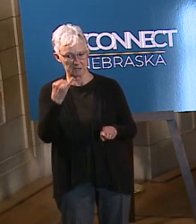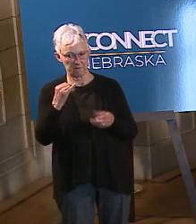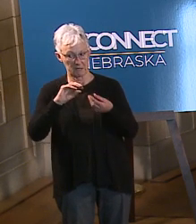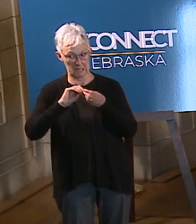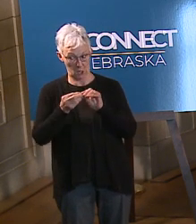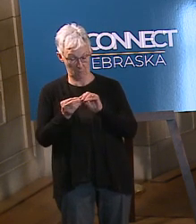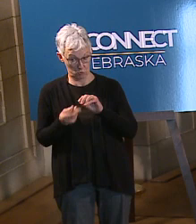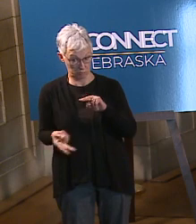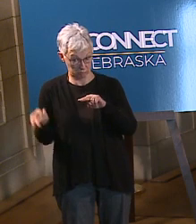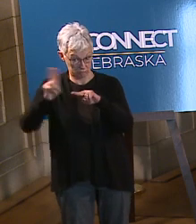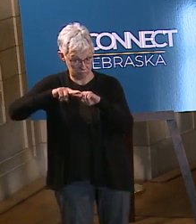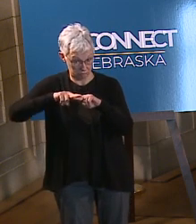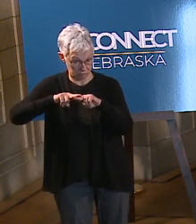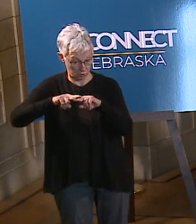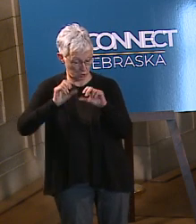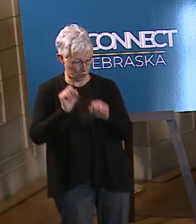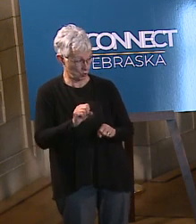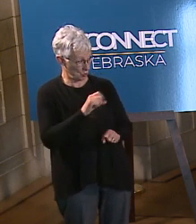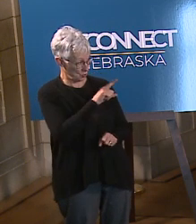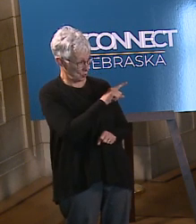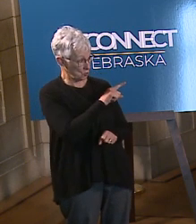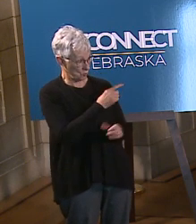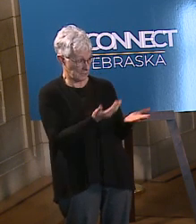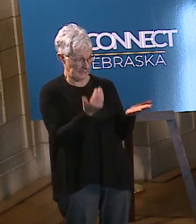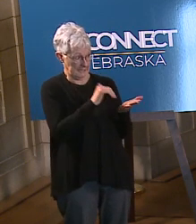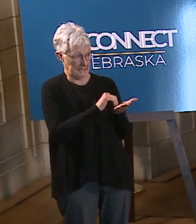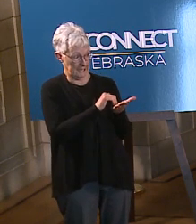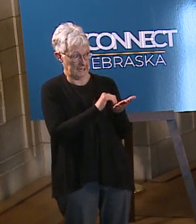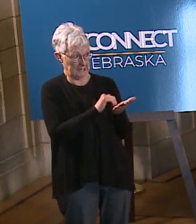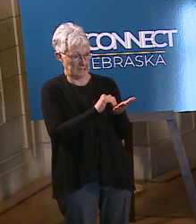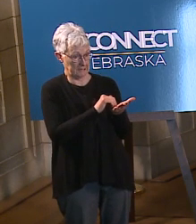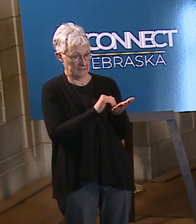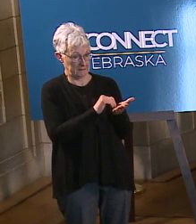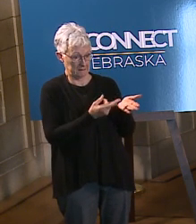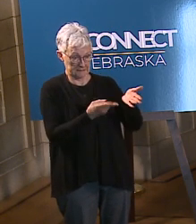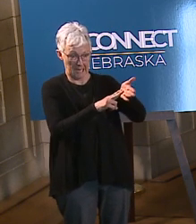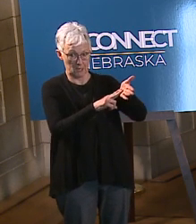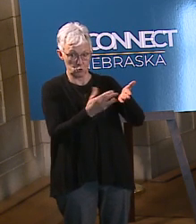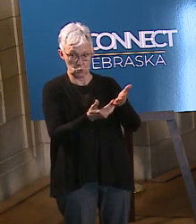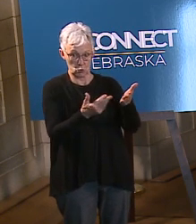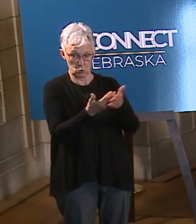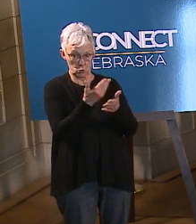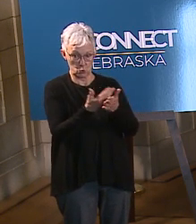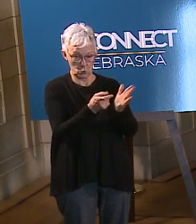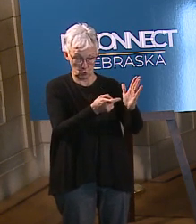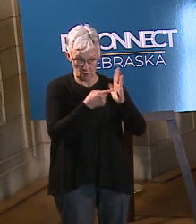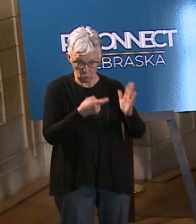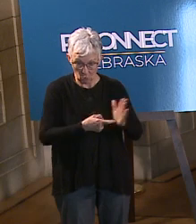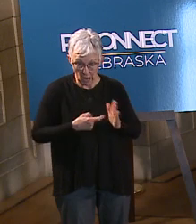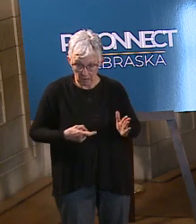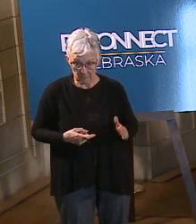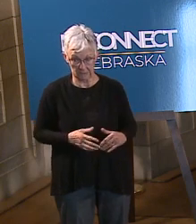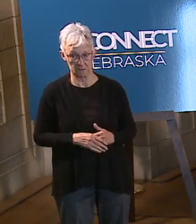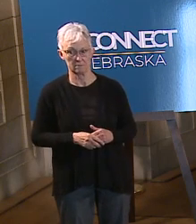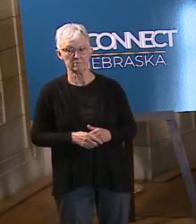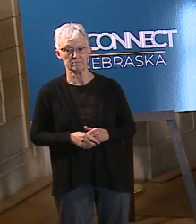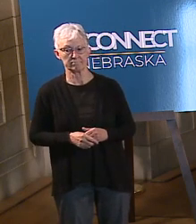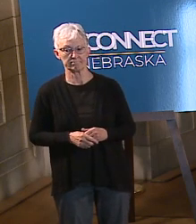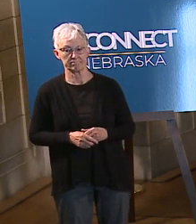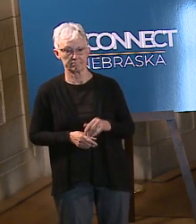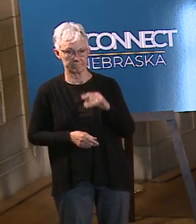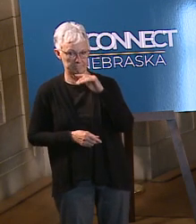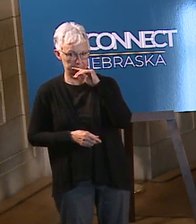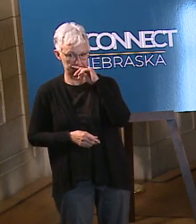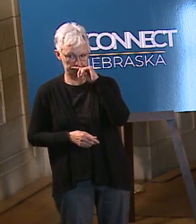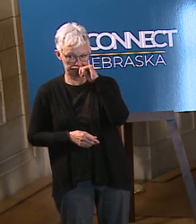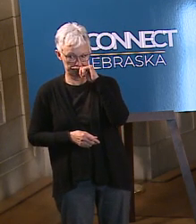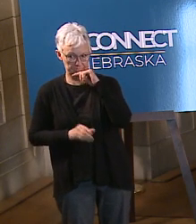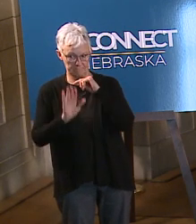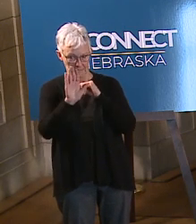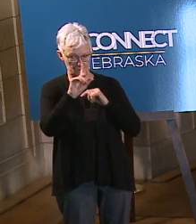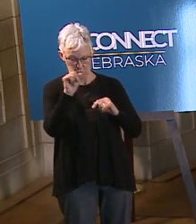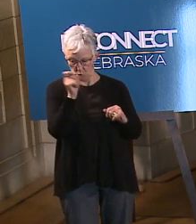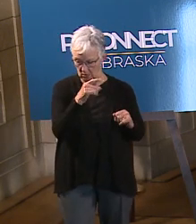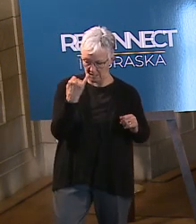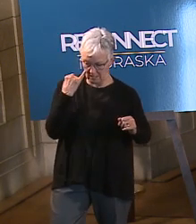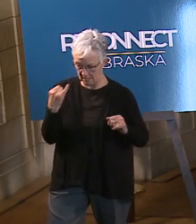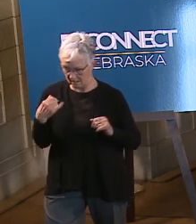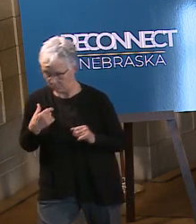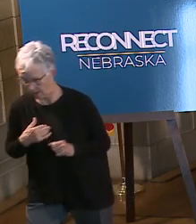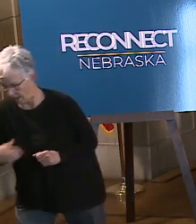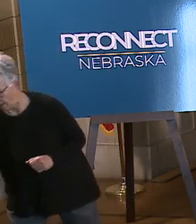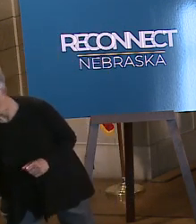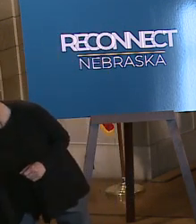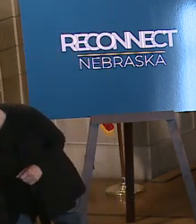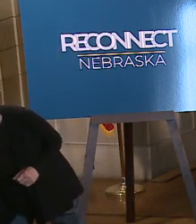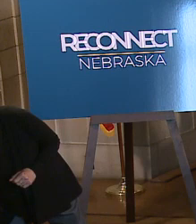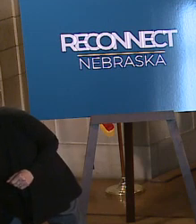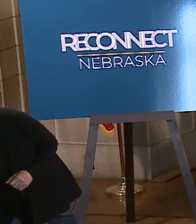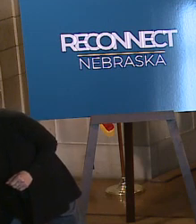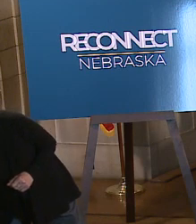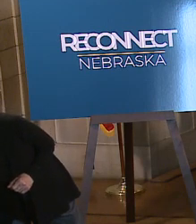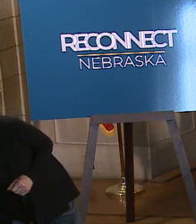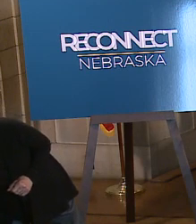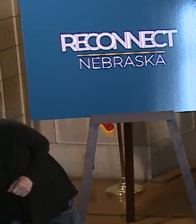YEAH, ANDREW.